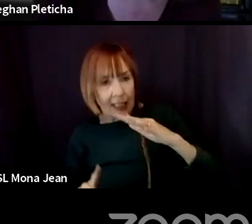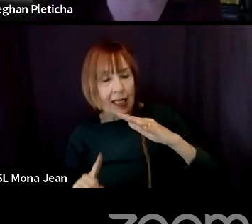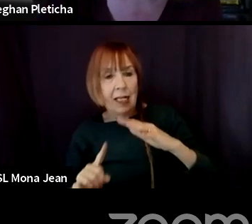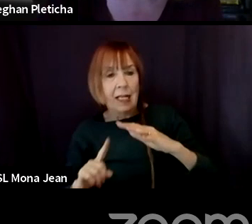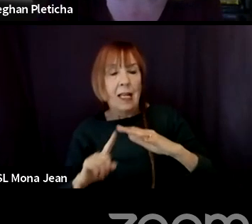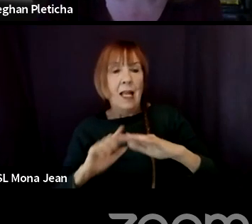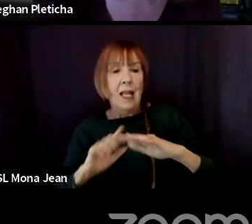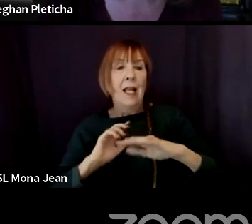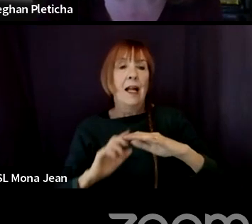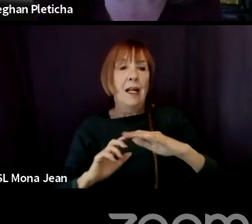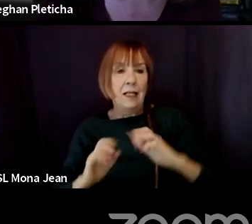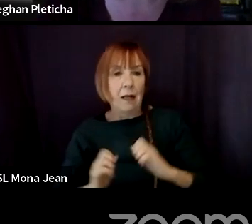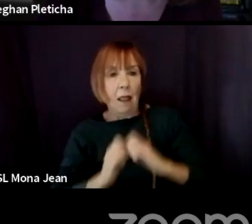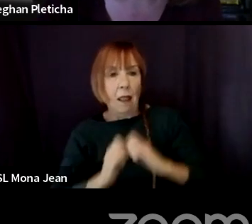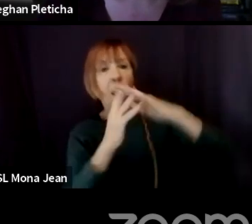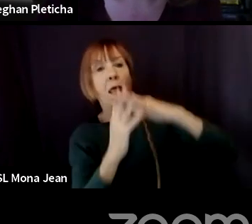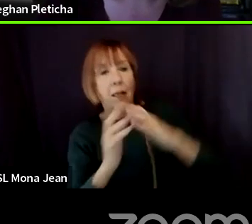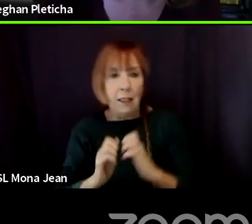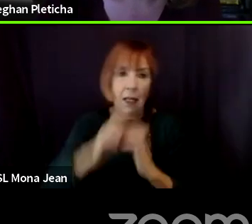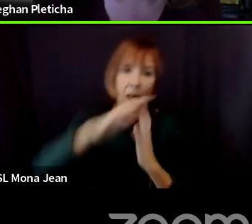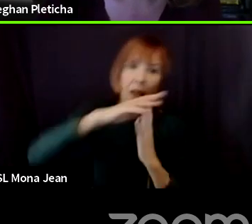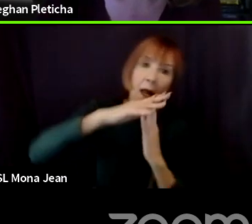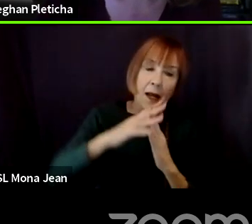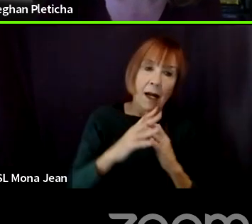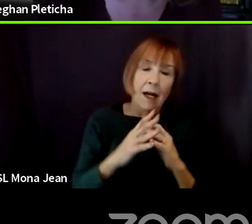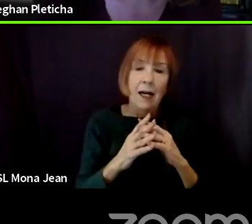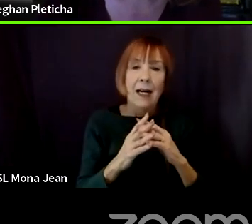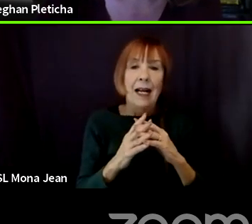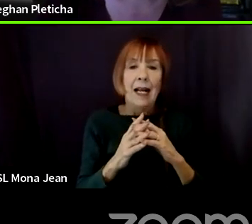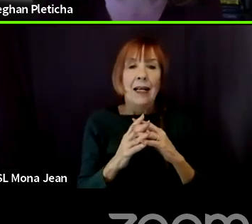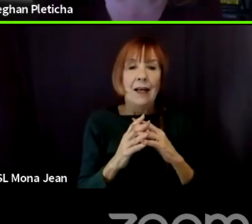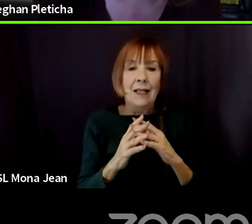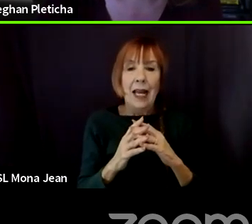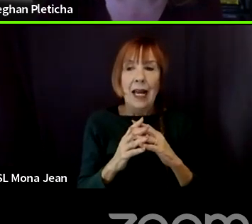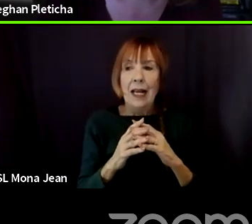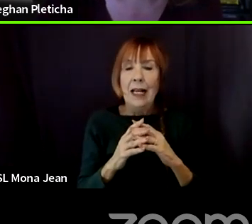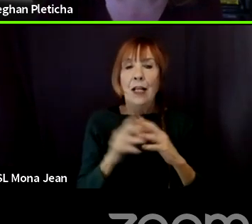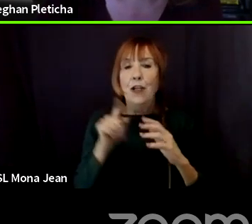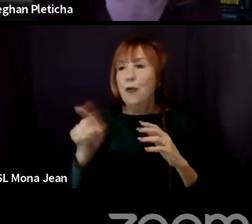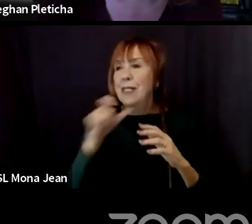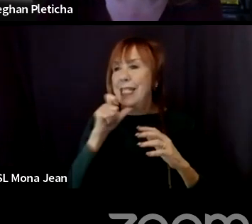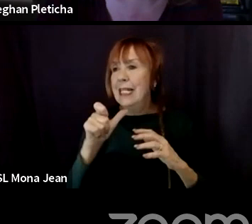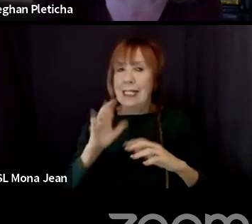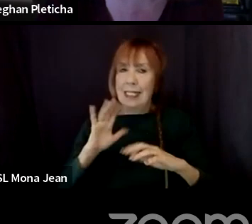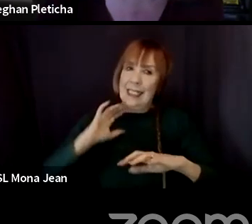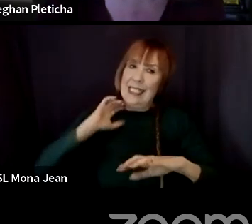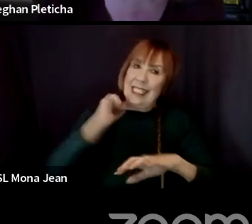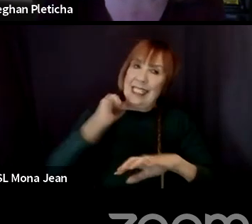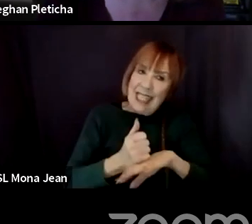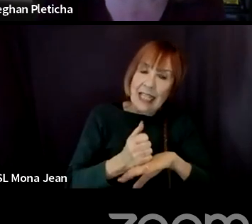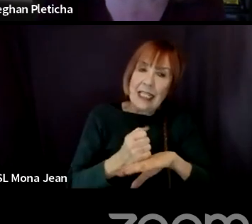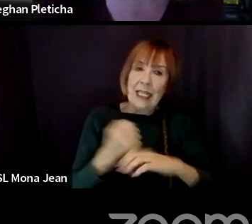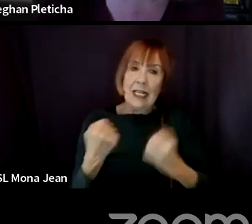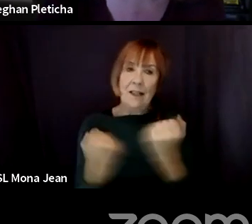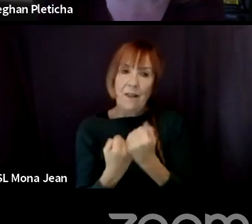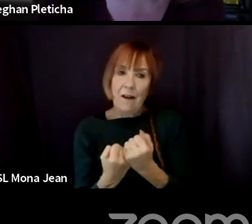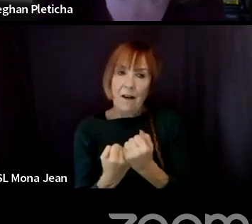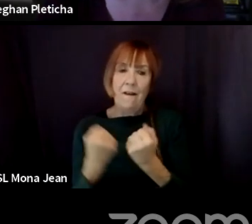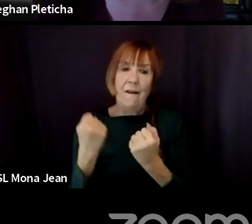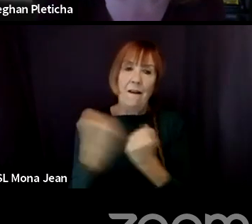Somewhere, something is messed up, that you didn't quite plant that mess with the way that it's structured throughout the whole thing